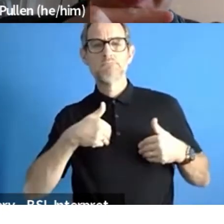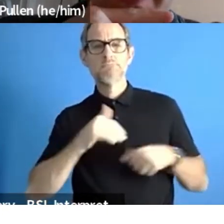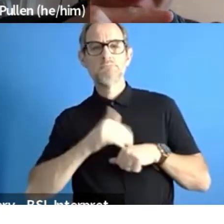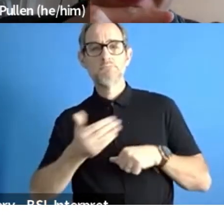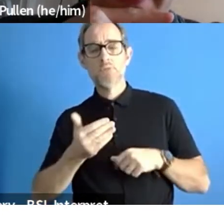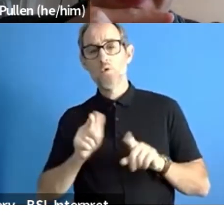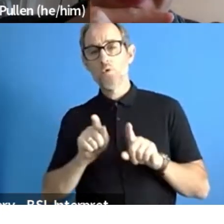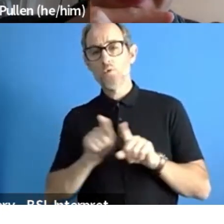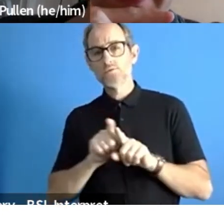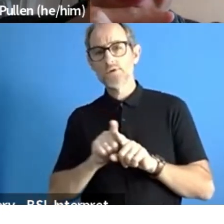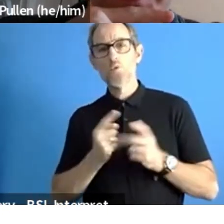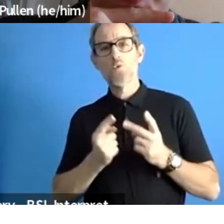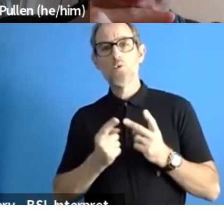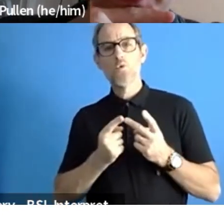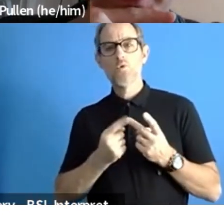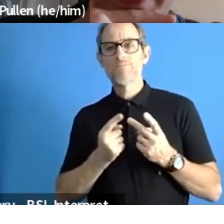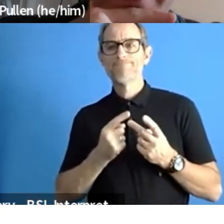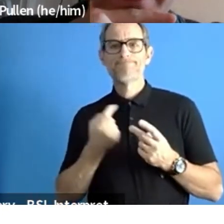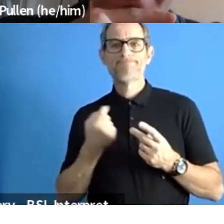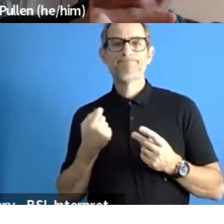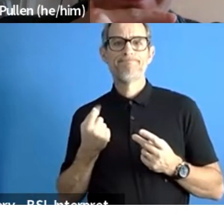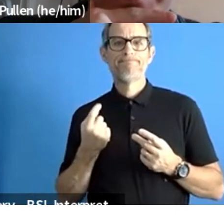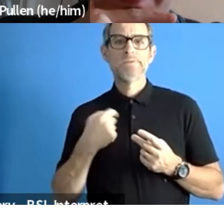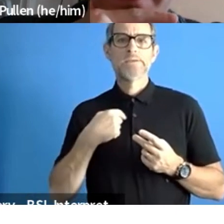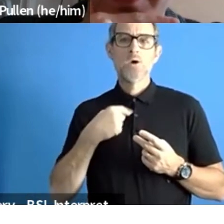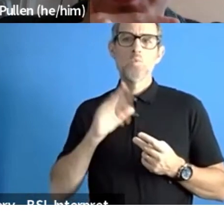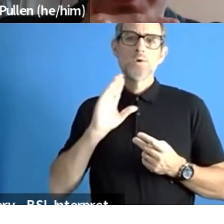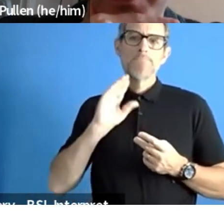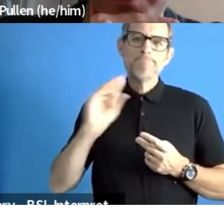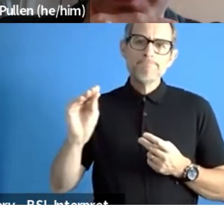well we have had to say we'll do the testing for basically once the